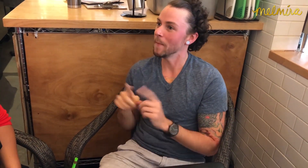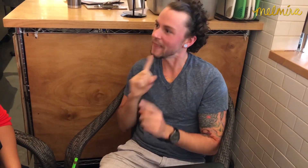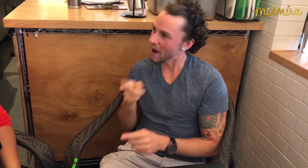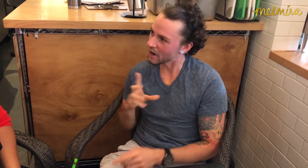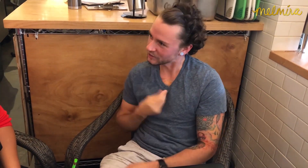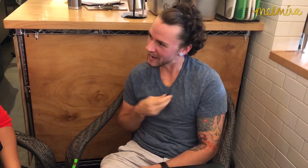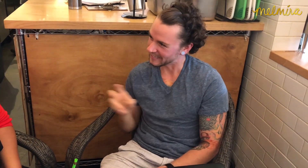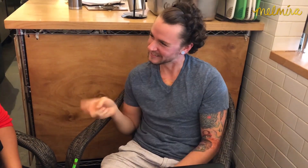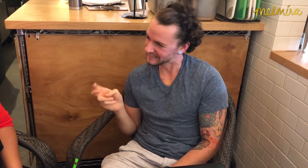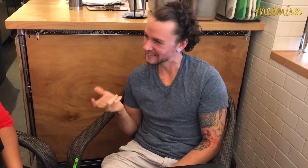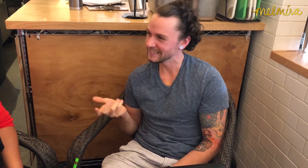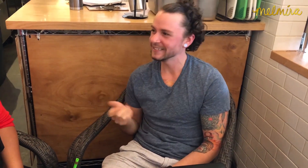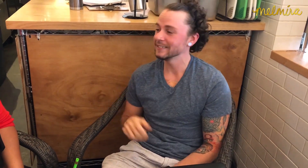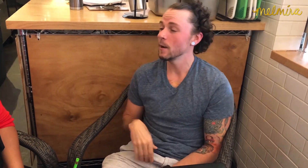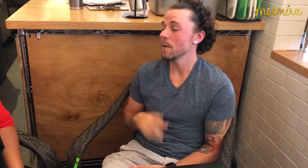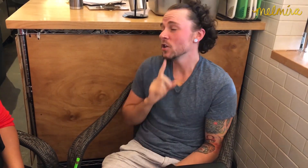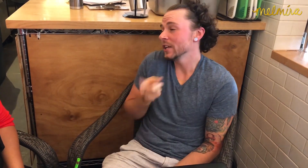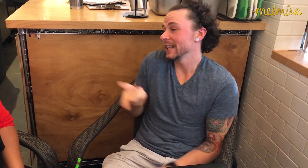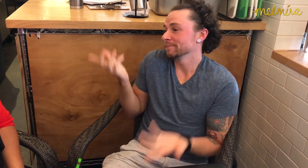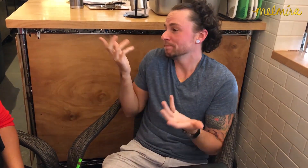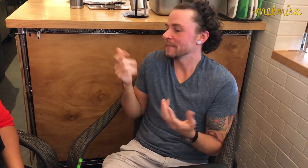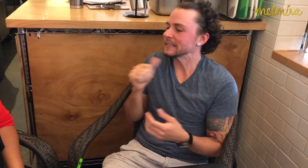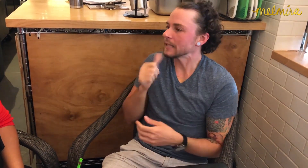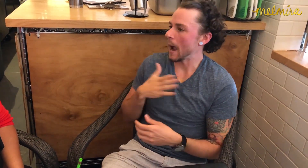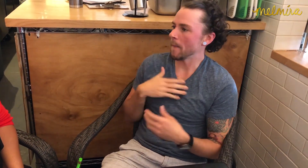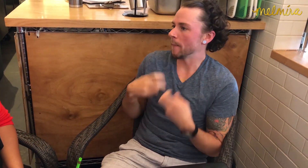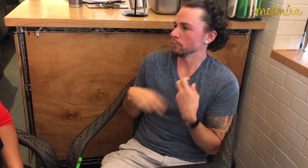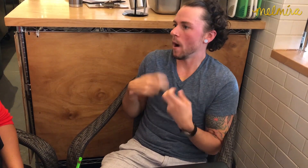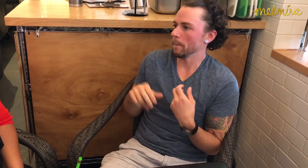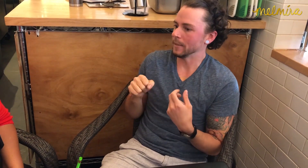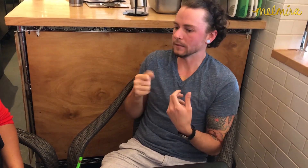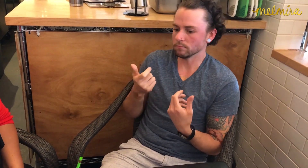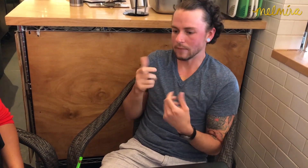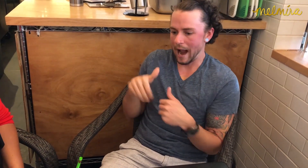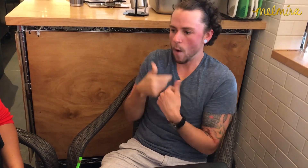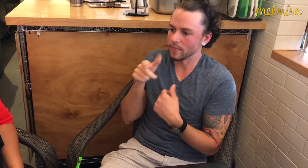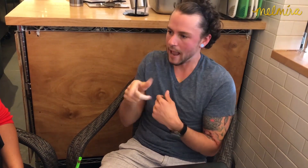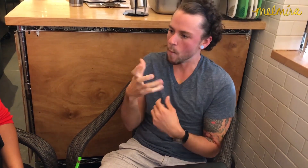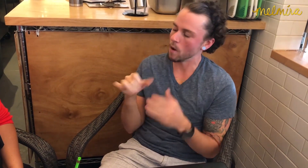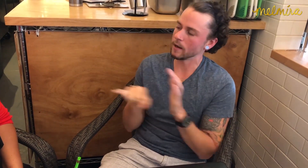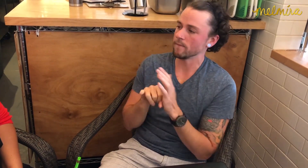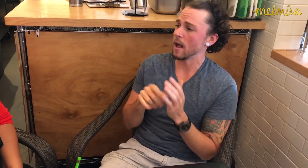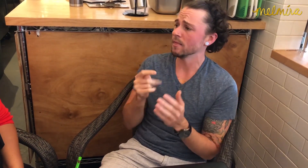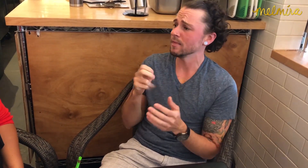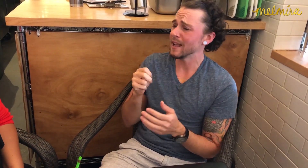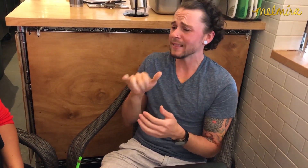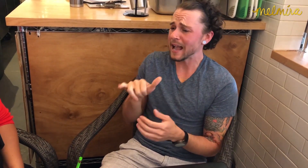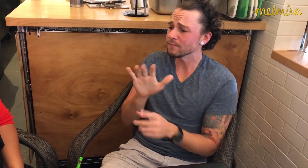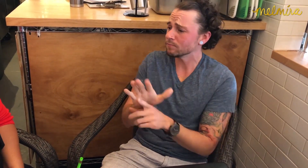They can't hide the fact that they are trans people. It's not my problem how they want to identify themselves.